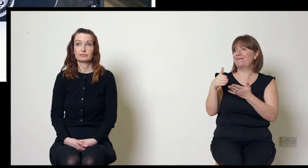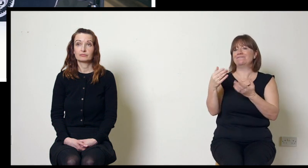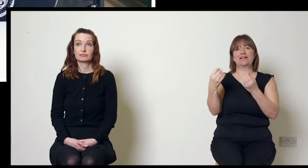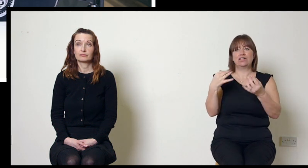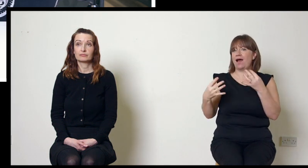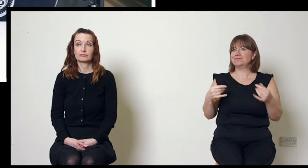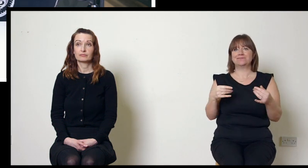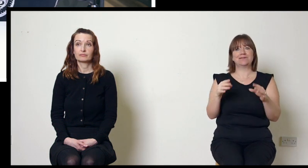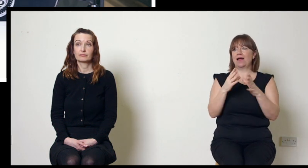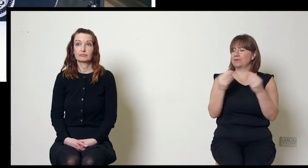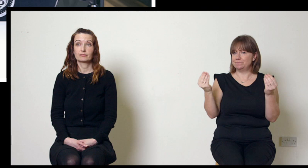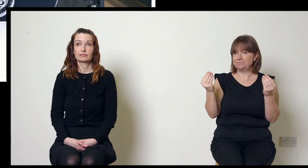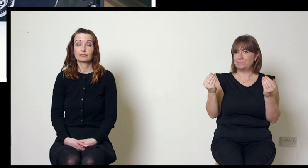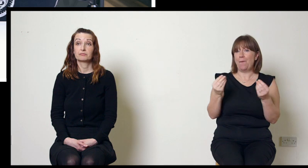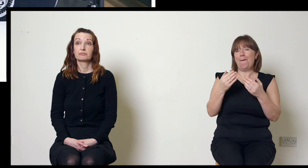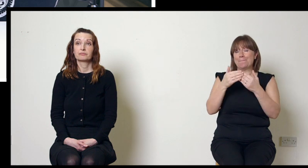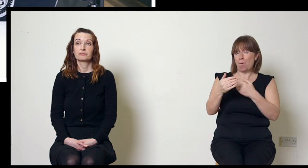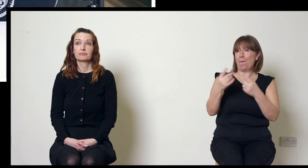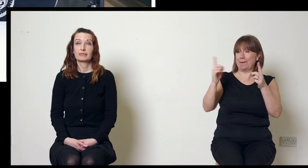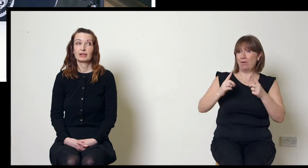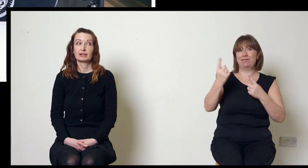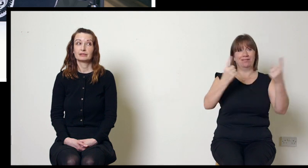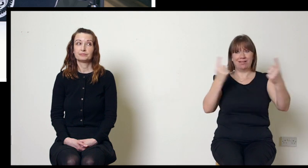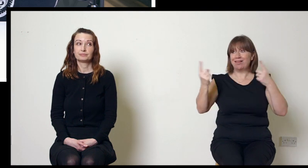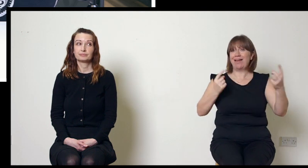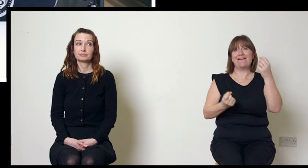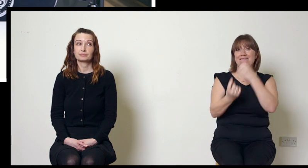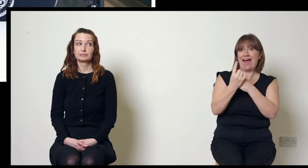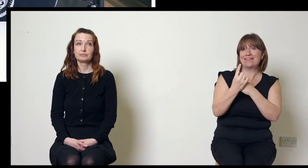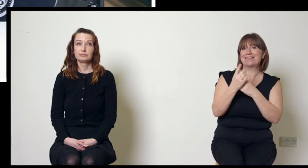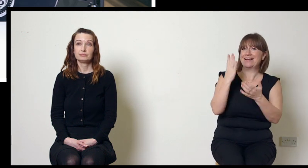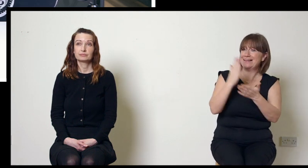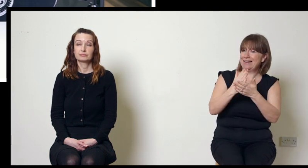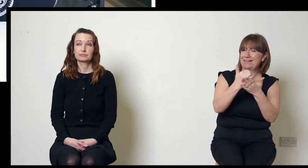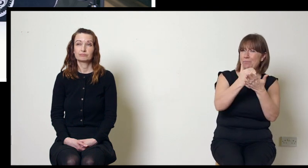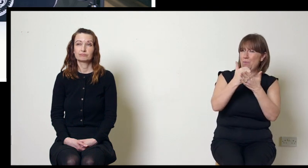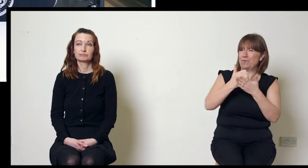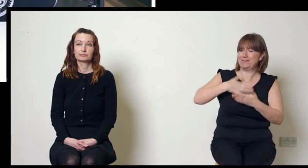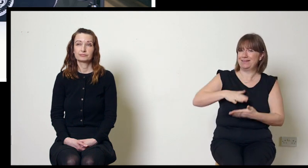we had more people turning up to that event that clearly had support requirements and things like that within the audience.